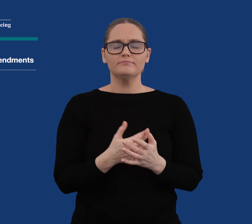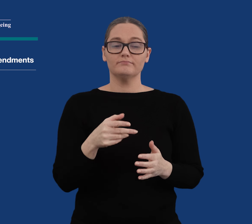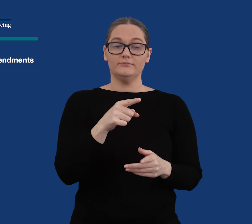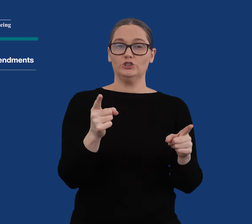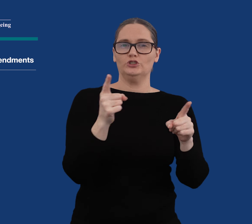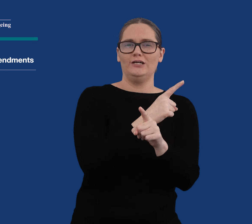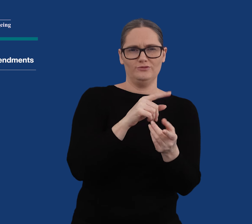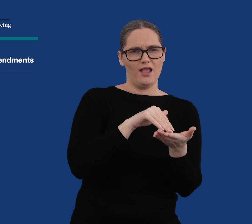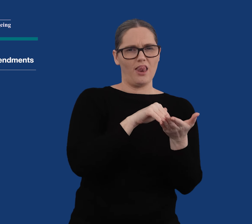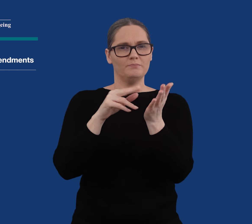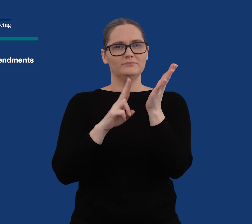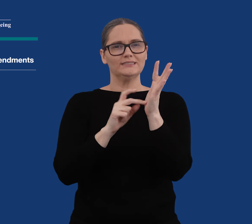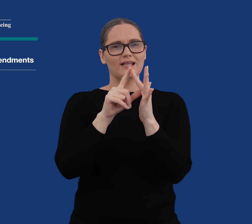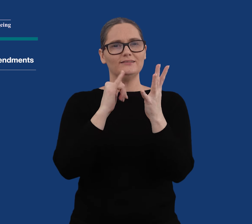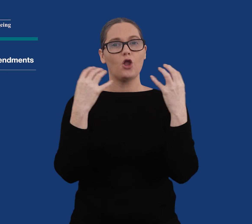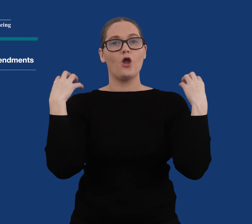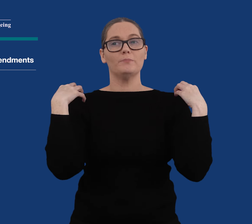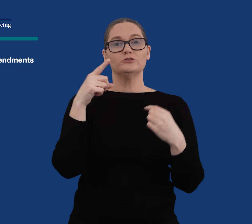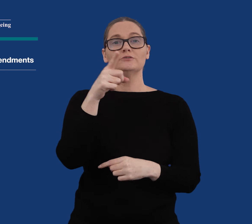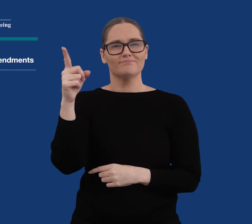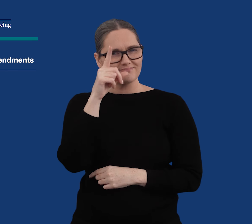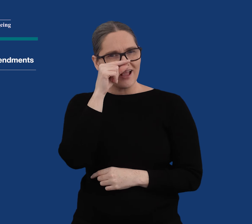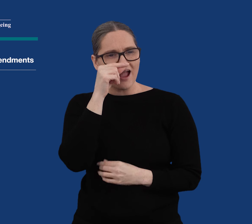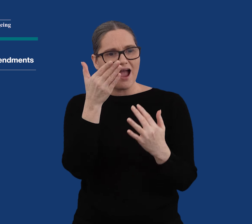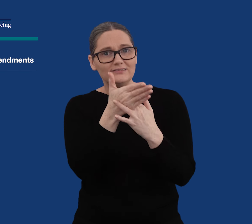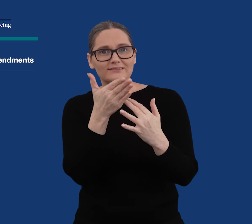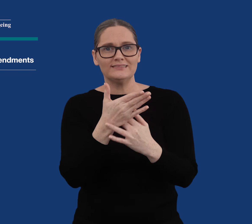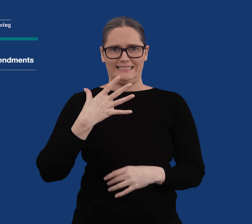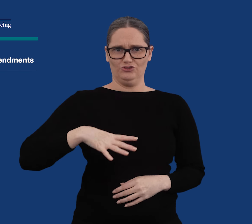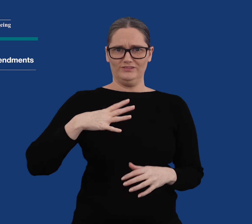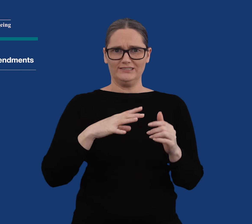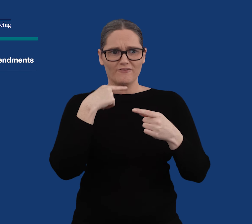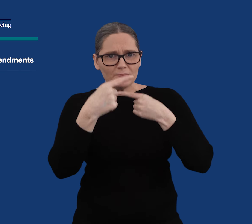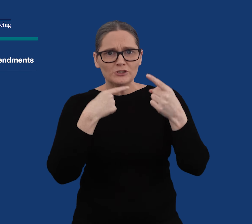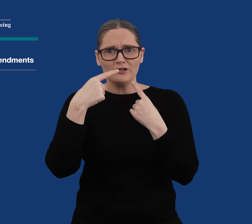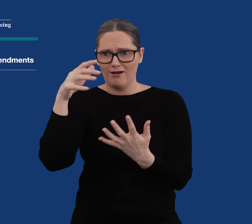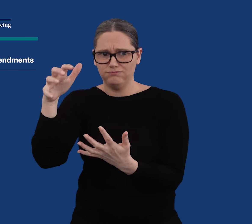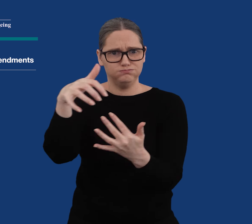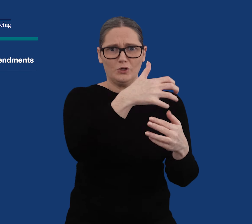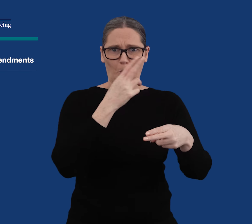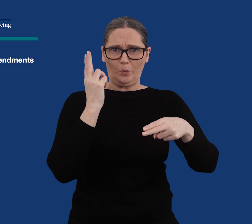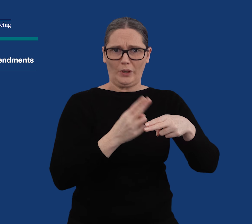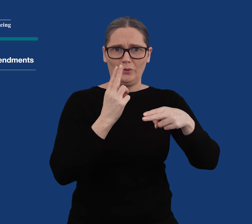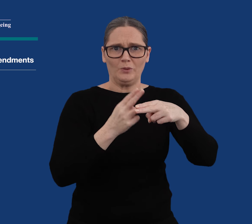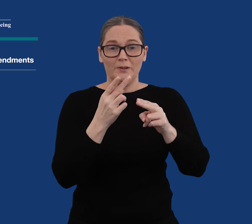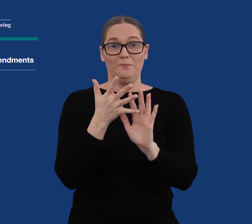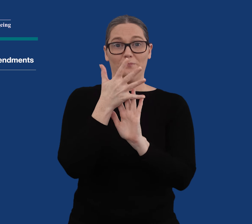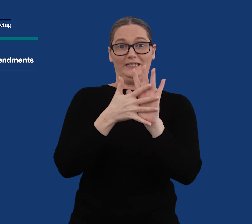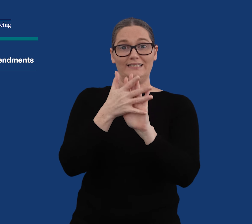This provides the NDIS Commissioner with the ability to access necessary information quickly which will then enable